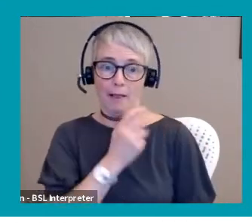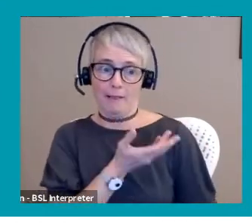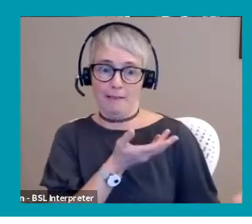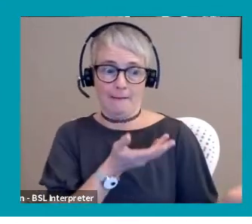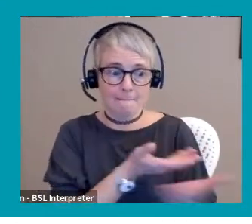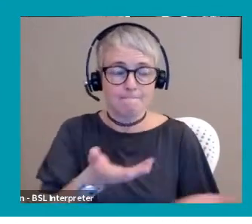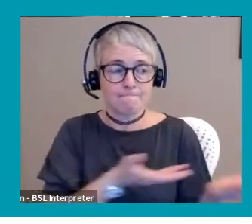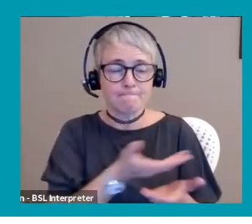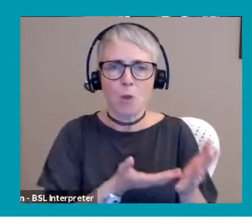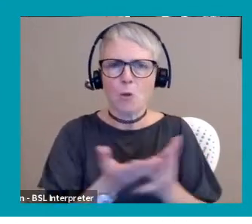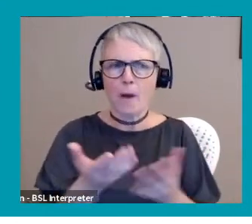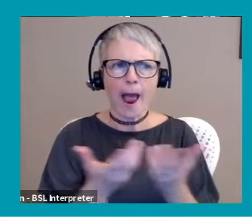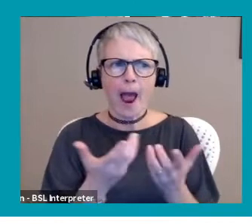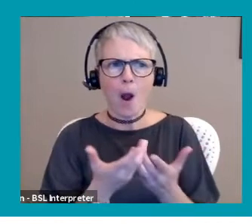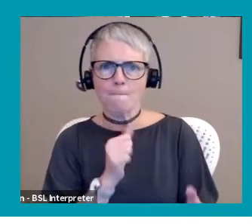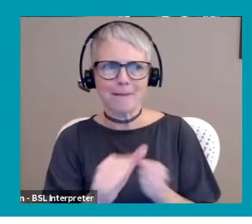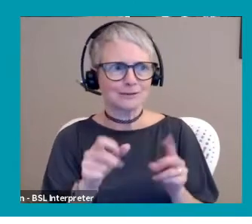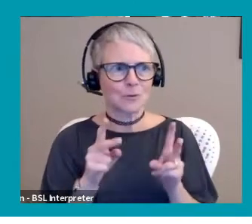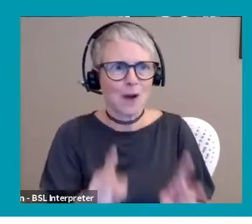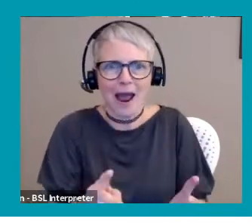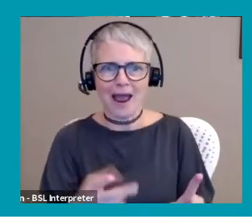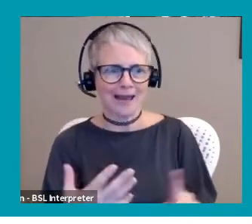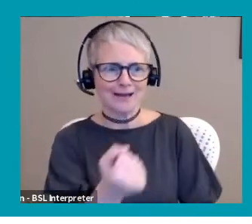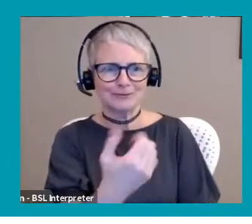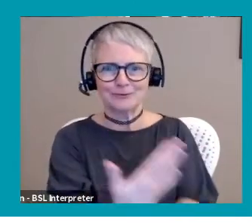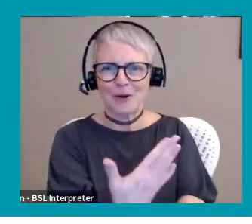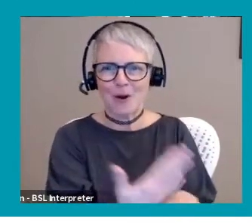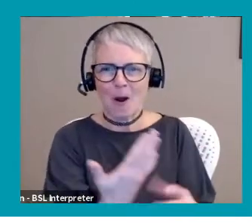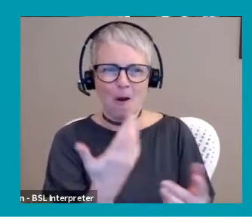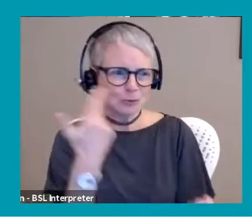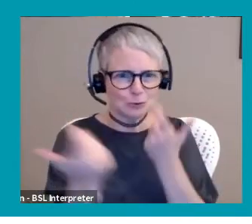search strategy and how to reduce that overwhelm and that anxiety.